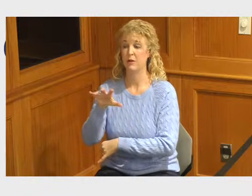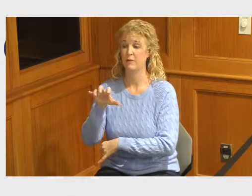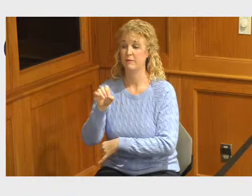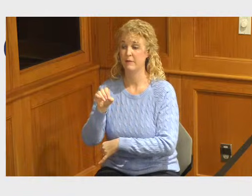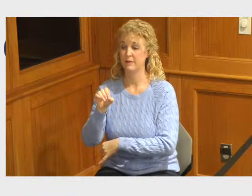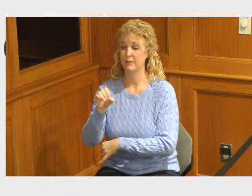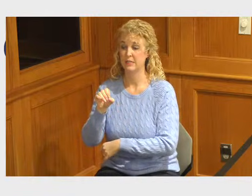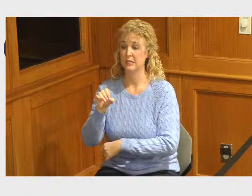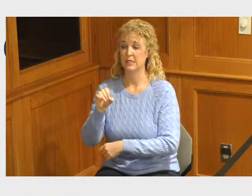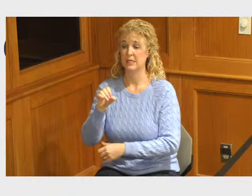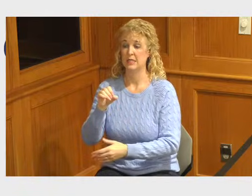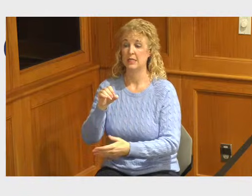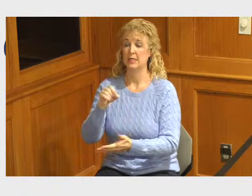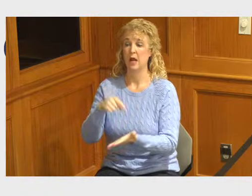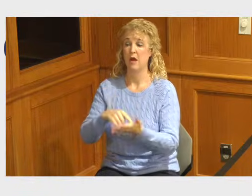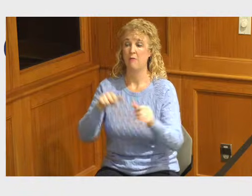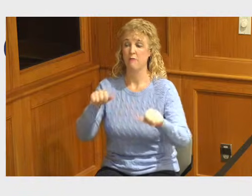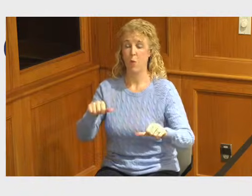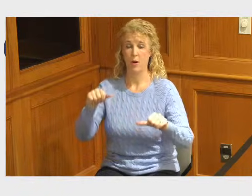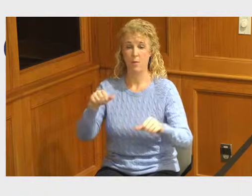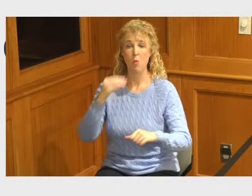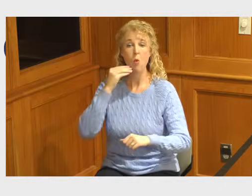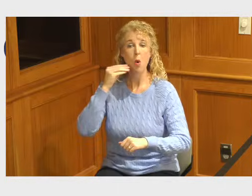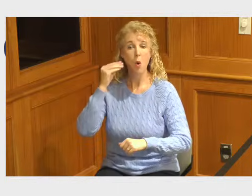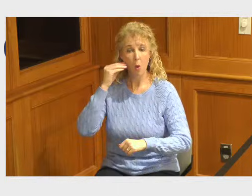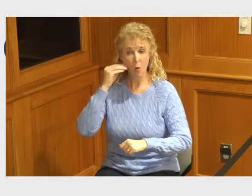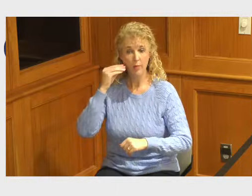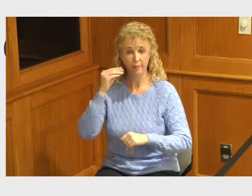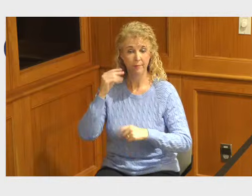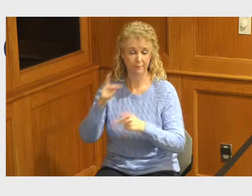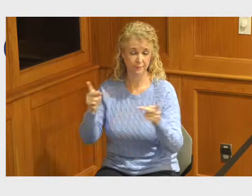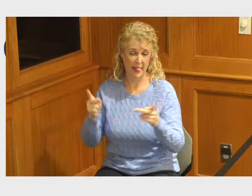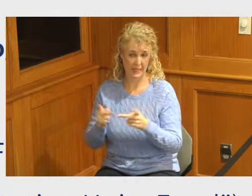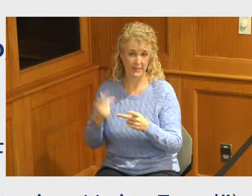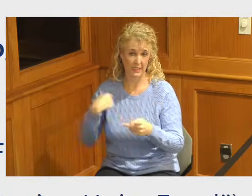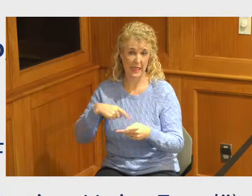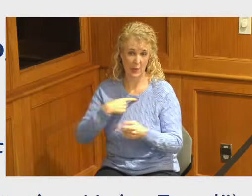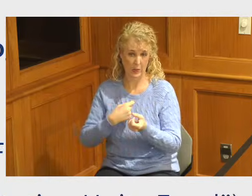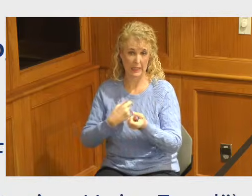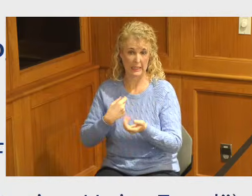finance which is tracking with where we've been the last couple years of this big partnership.